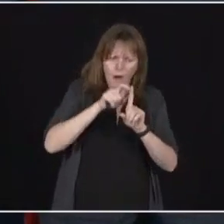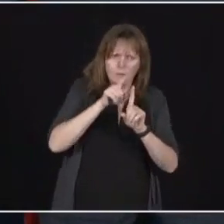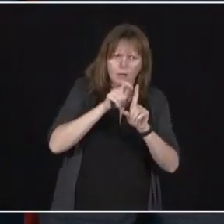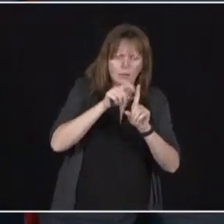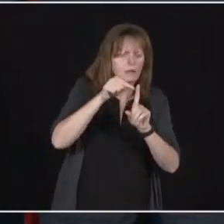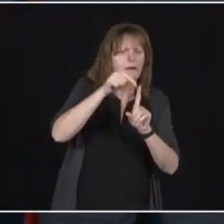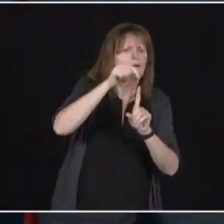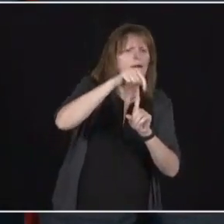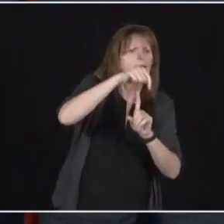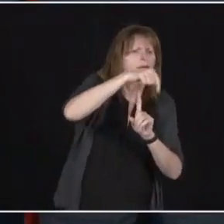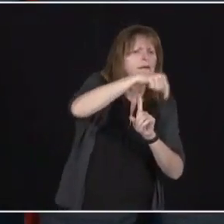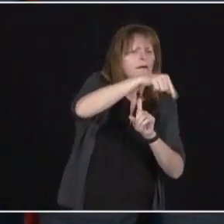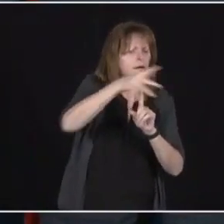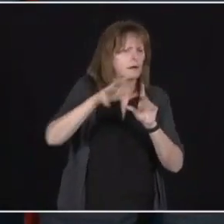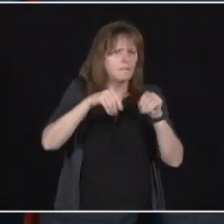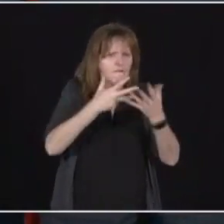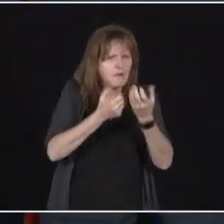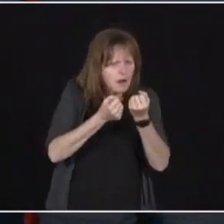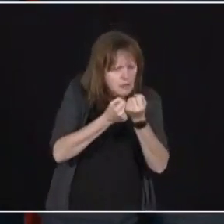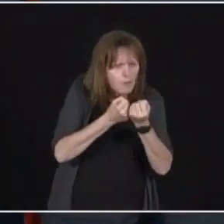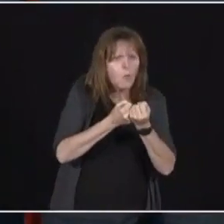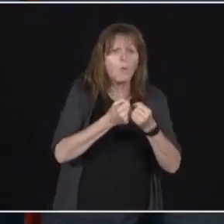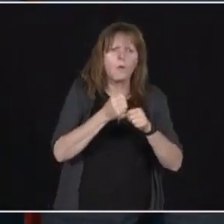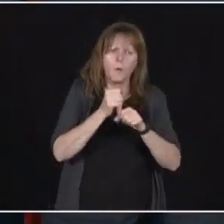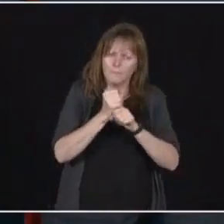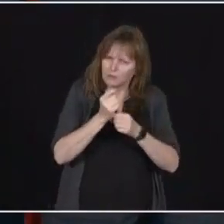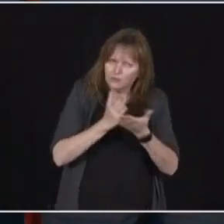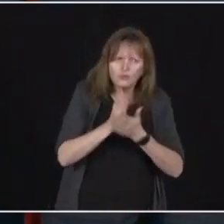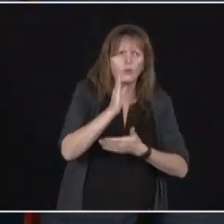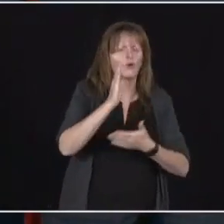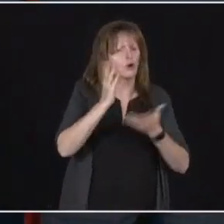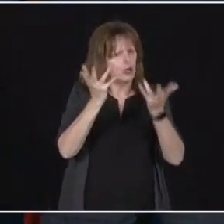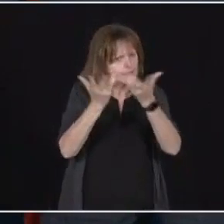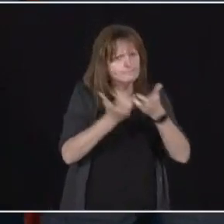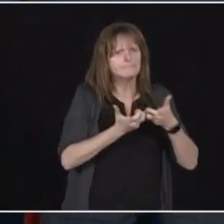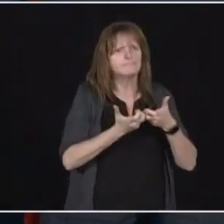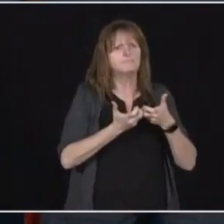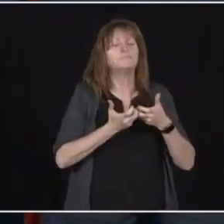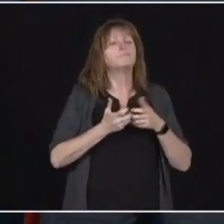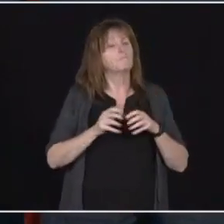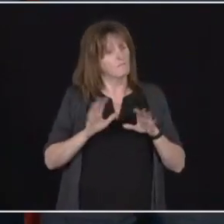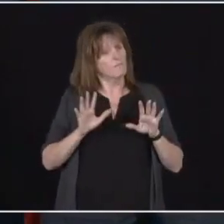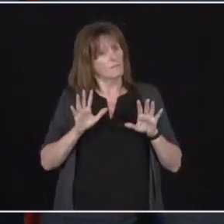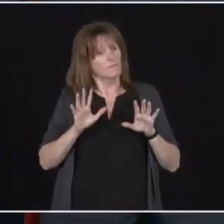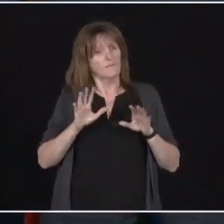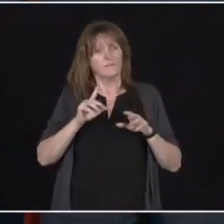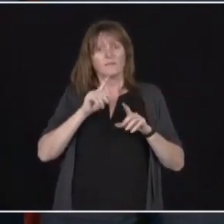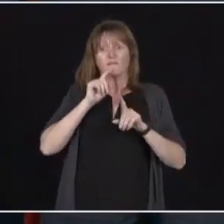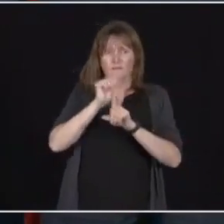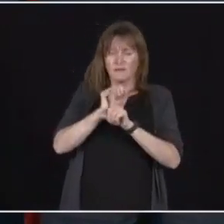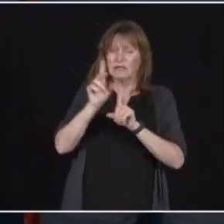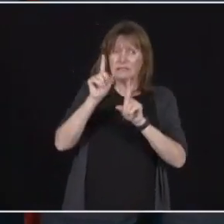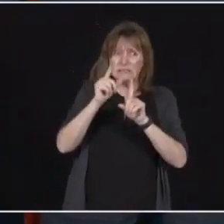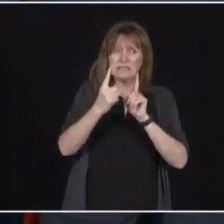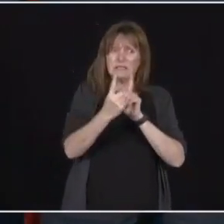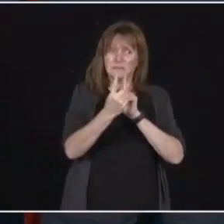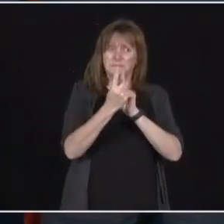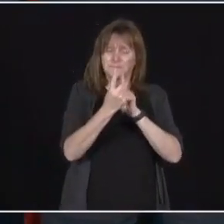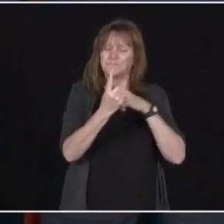And so we are following up now. We are given the context tracing and case management services to make sure that that has been done.